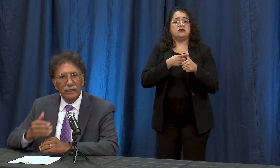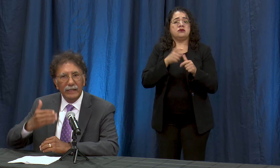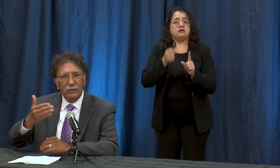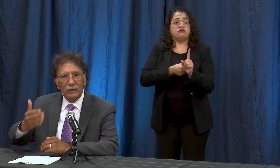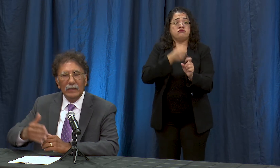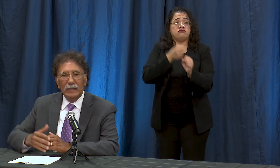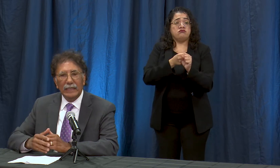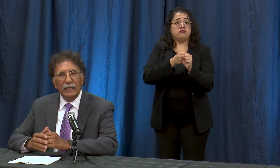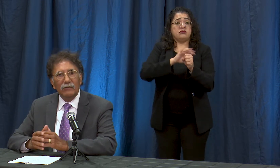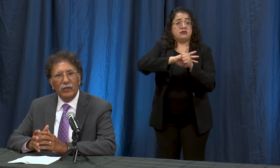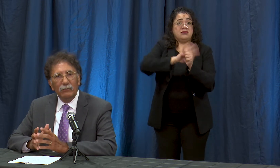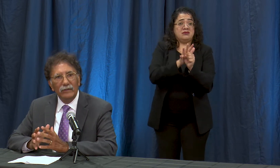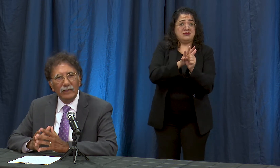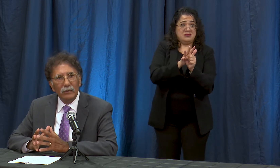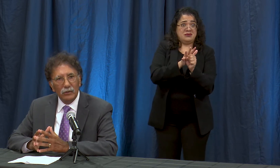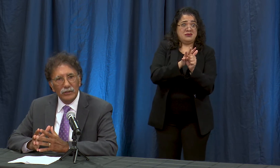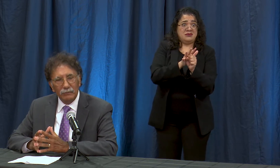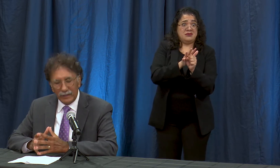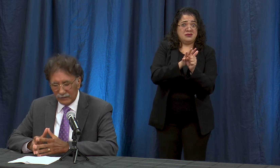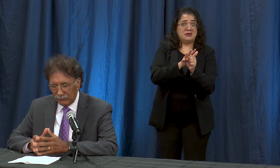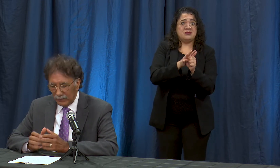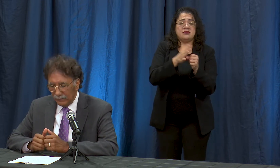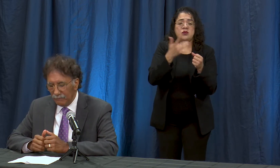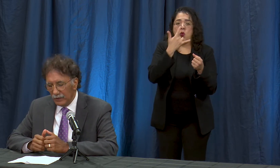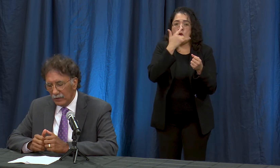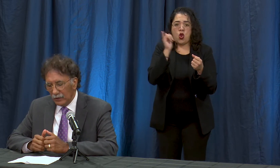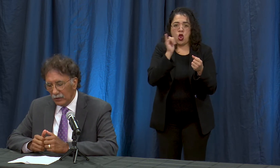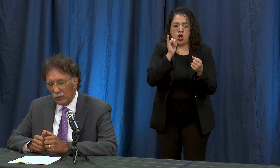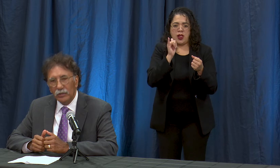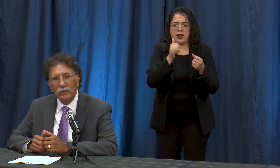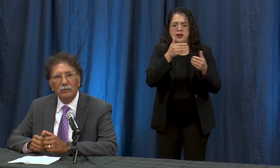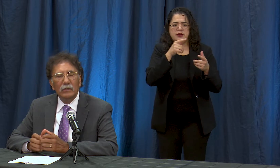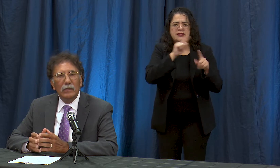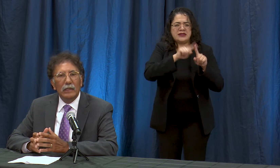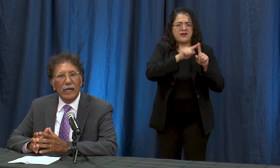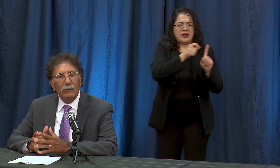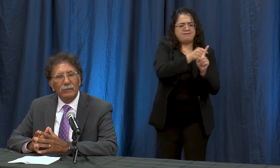laid out again very briefly what those impacts have been. Number two - how do we